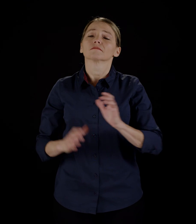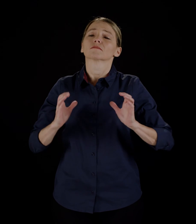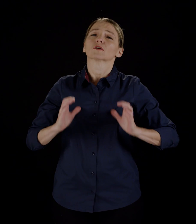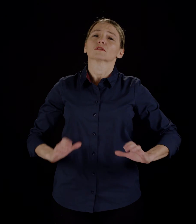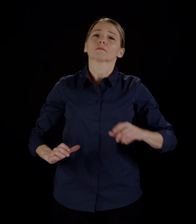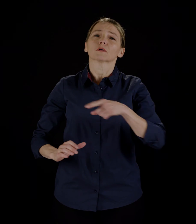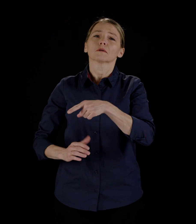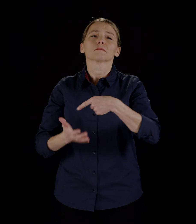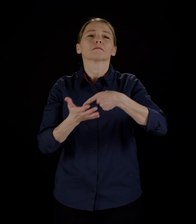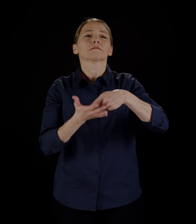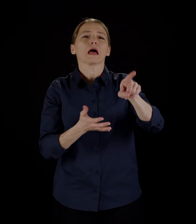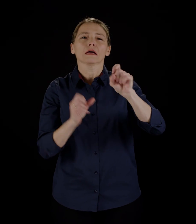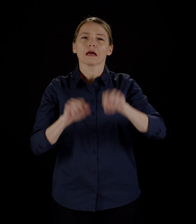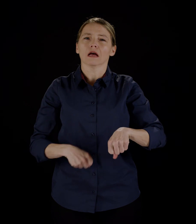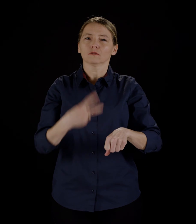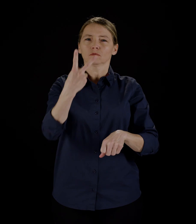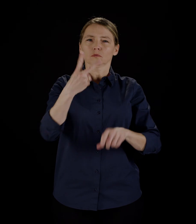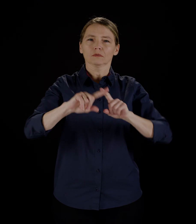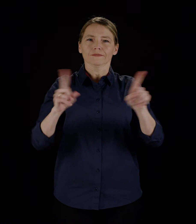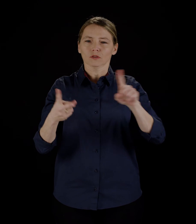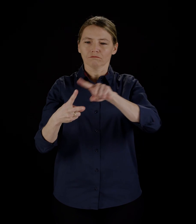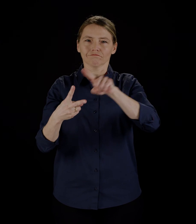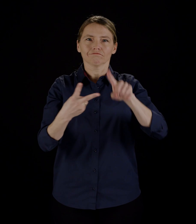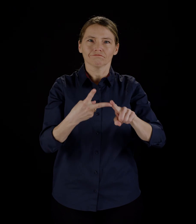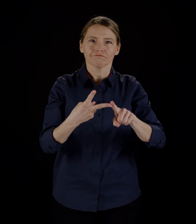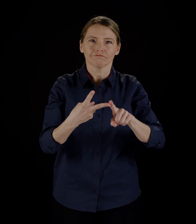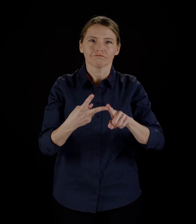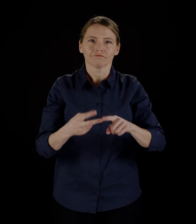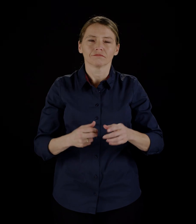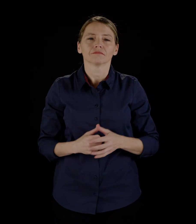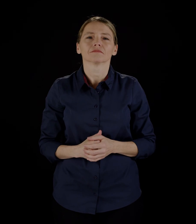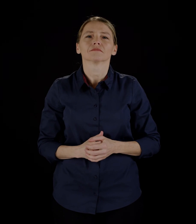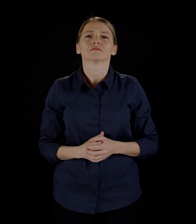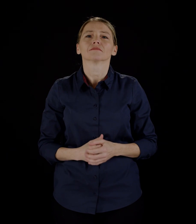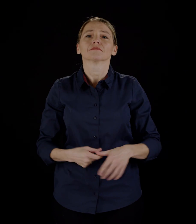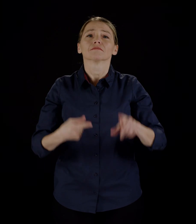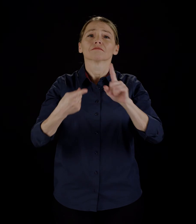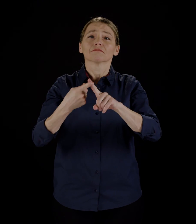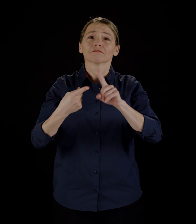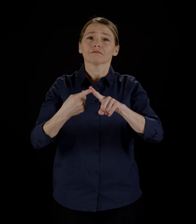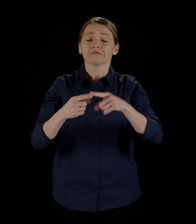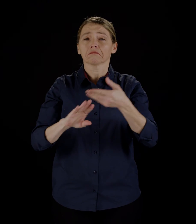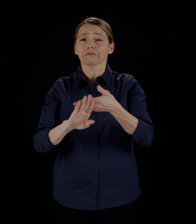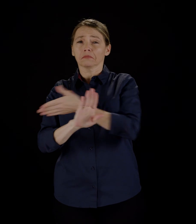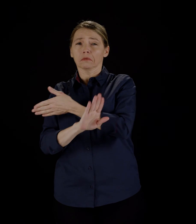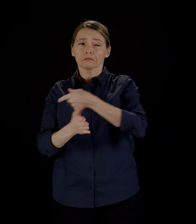Customers can be billed in one of 2 ways: in advance of the services being delivered,